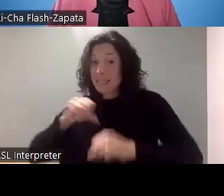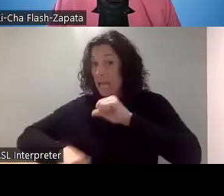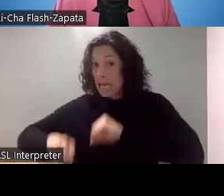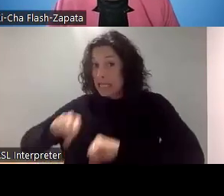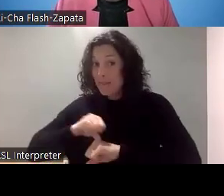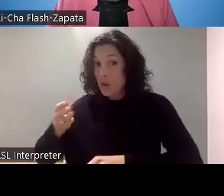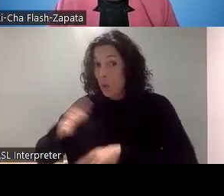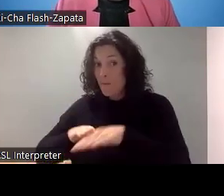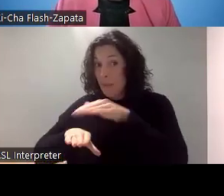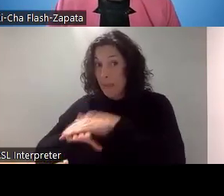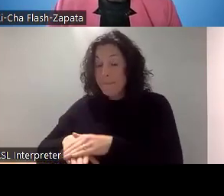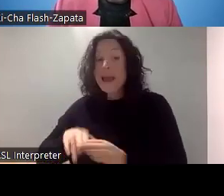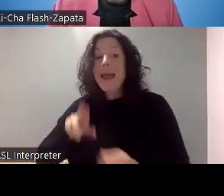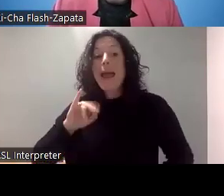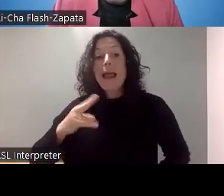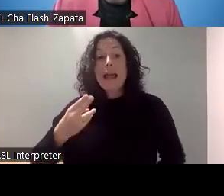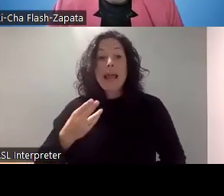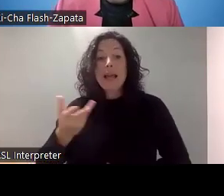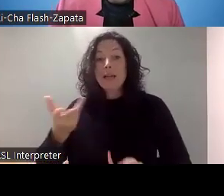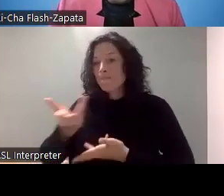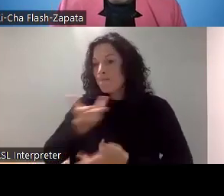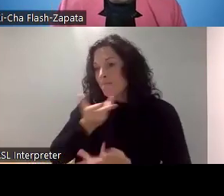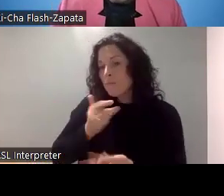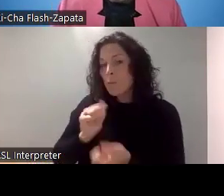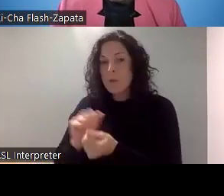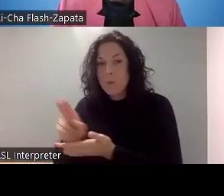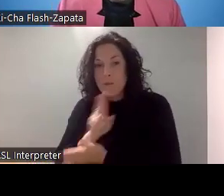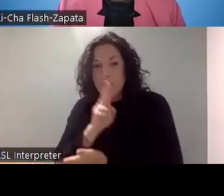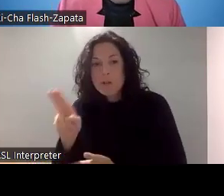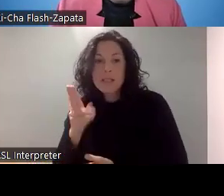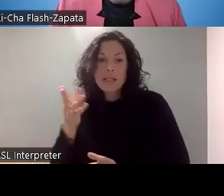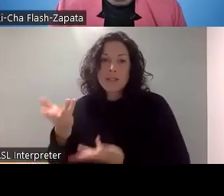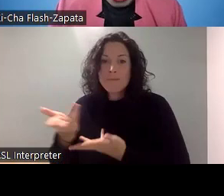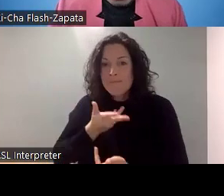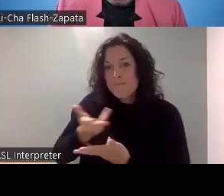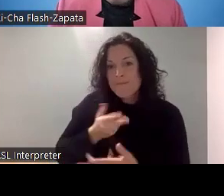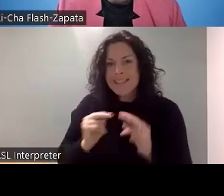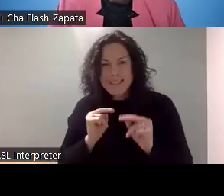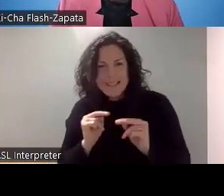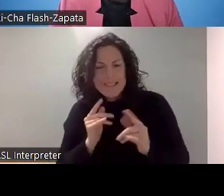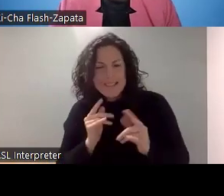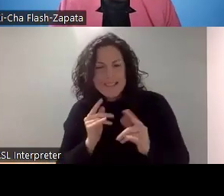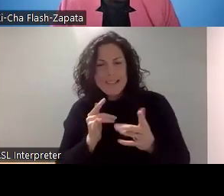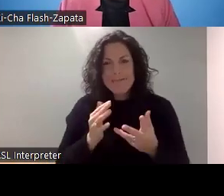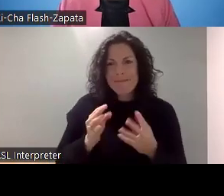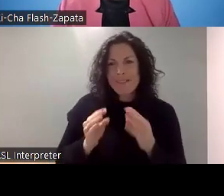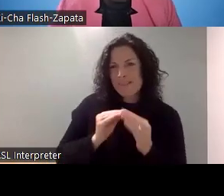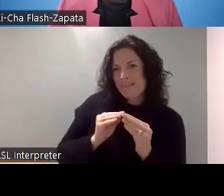NIH worked with the 123 Medical University on the corrective action plan which included prohibiting